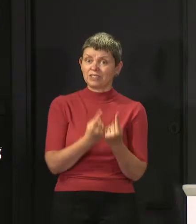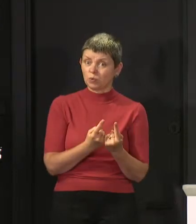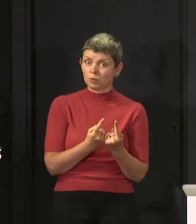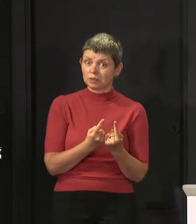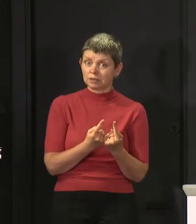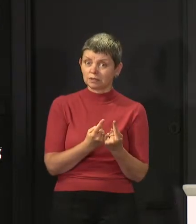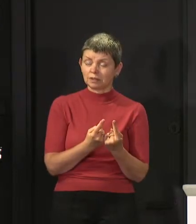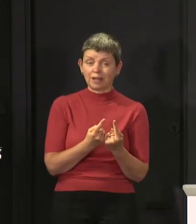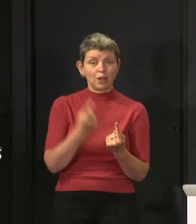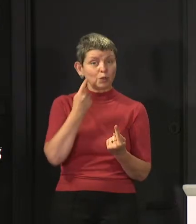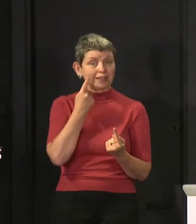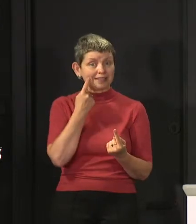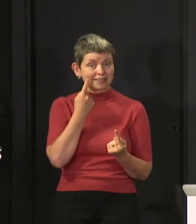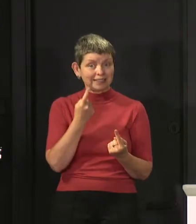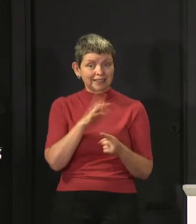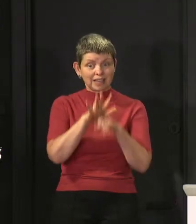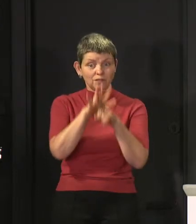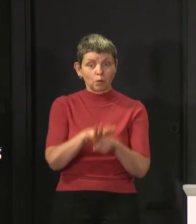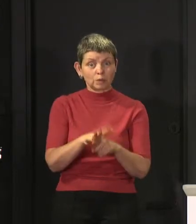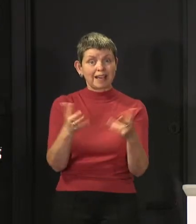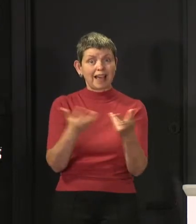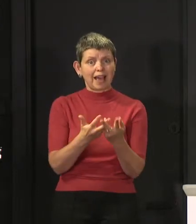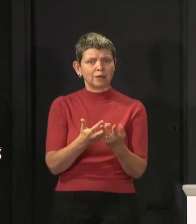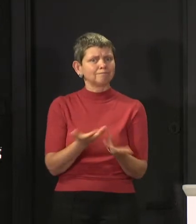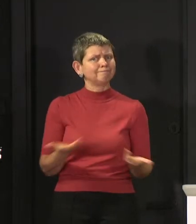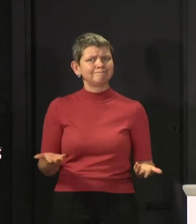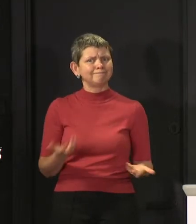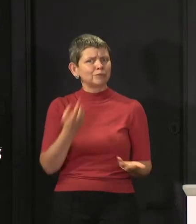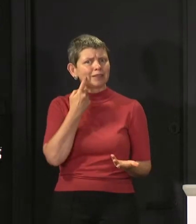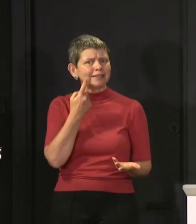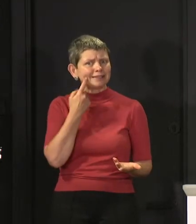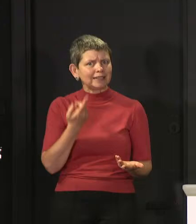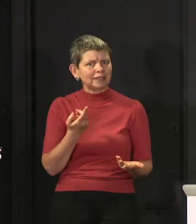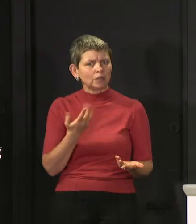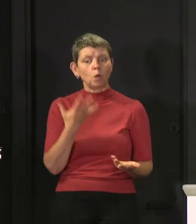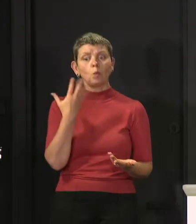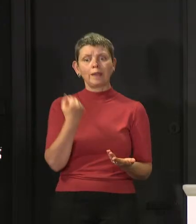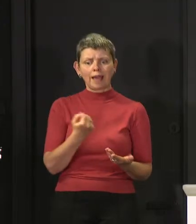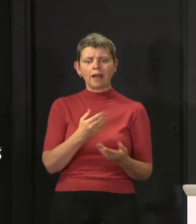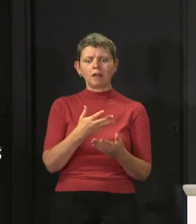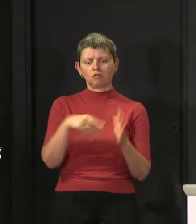in terms of enforcement. There are enforcement rules around many of these things, but none